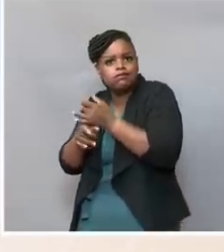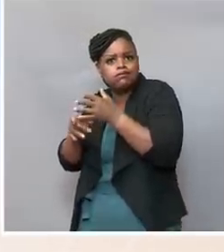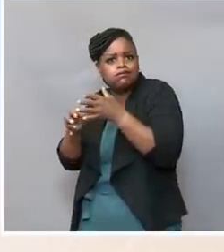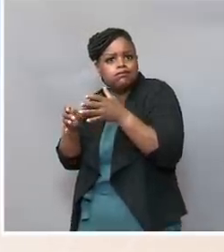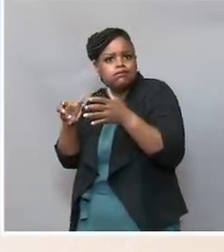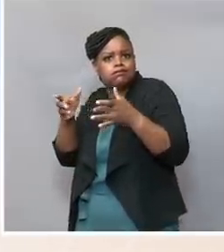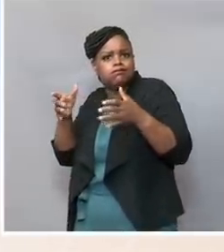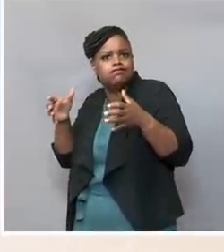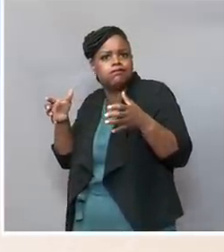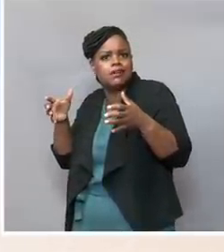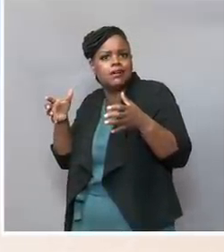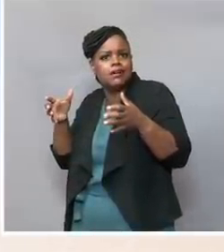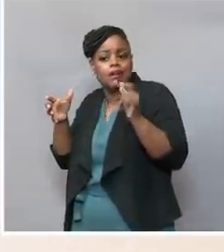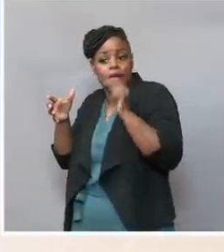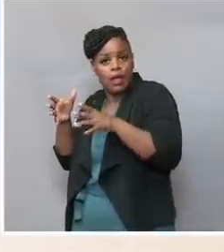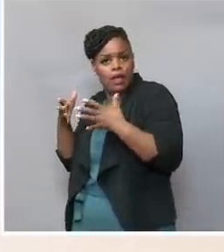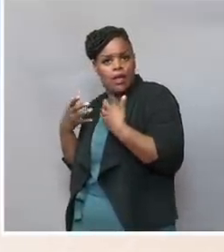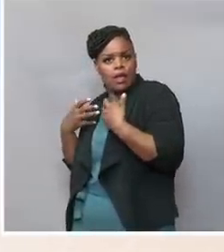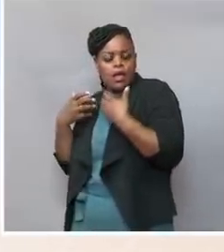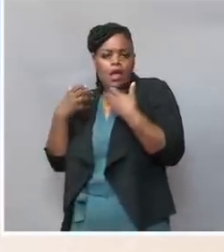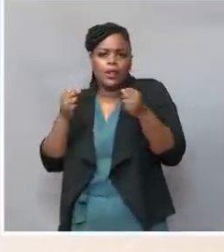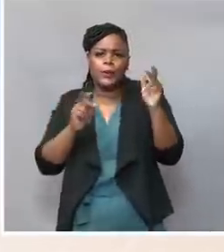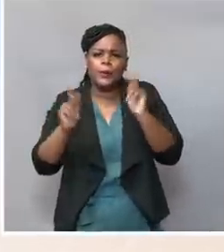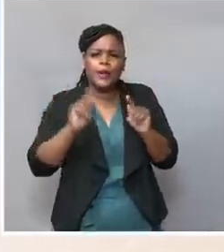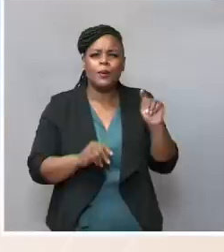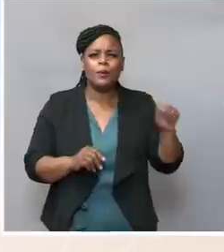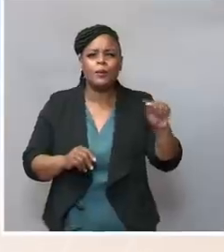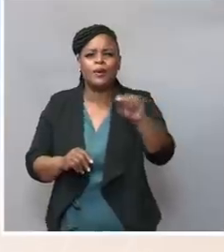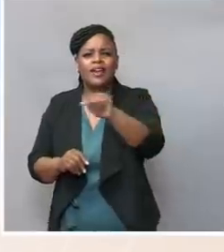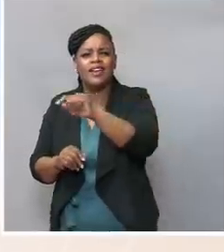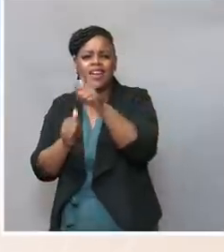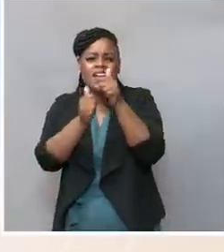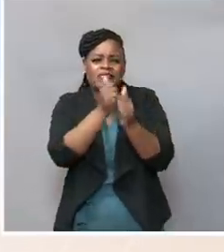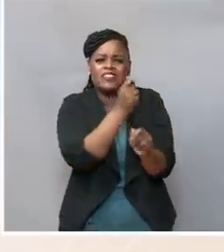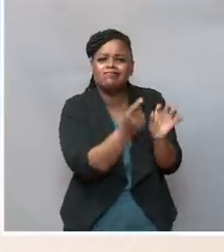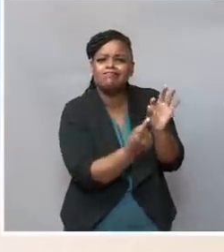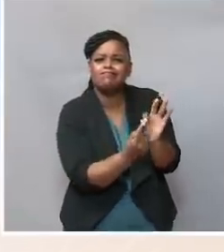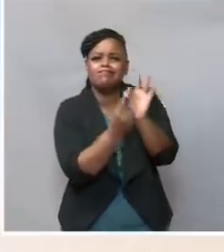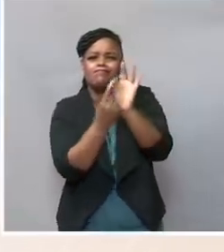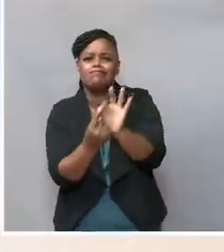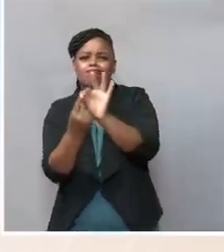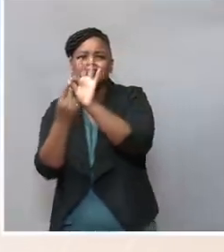each with unique stories of how they claimed their freedom and helped others to do the same.